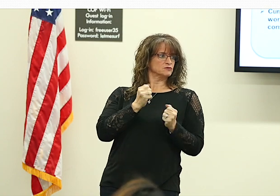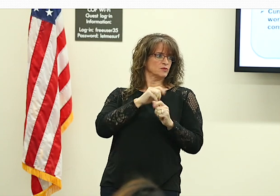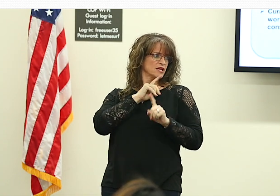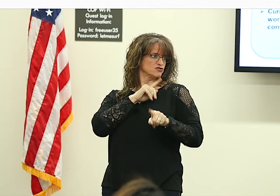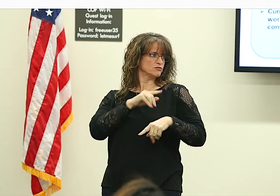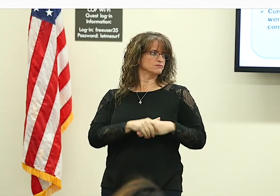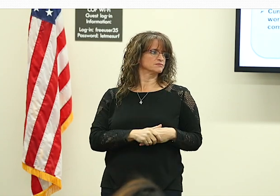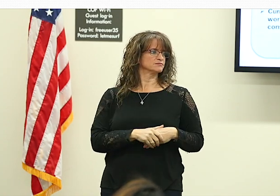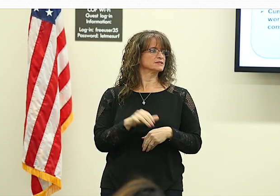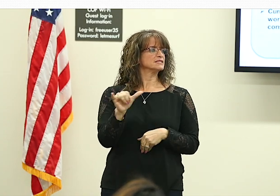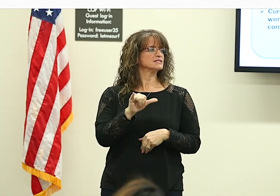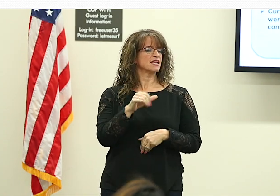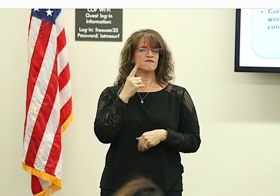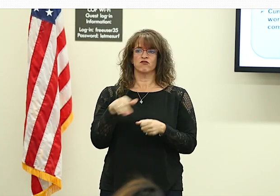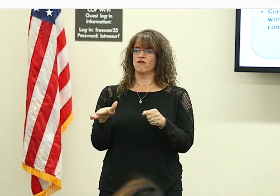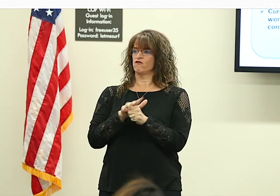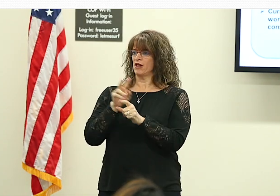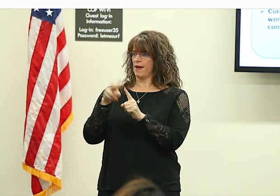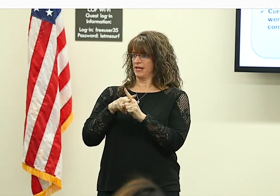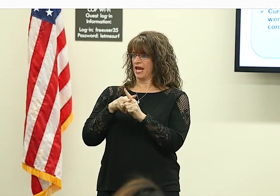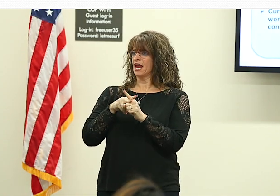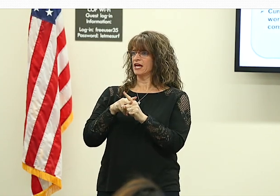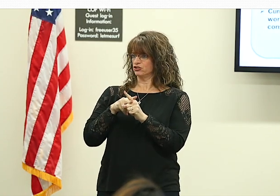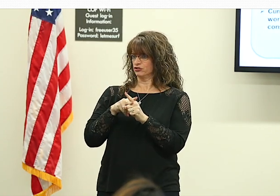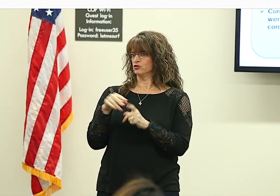And the same will be true for the full application. I will be available to help.